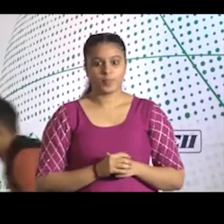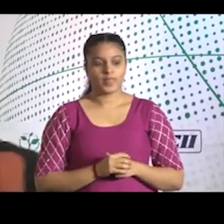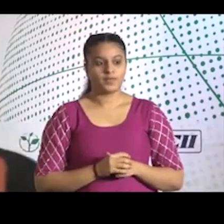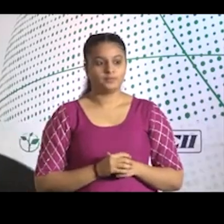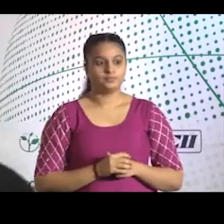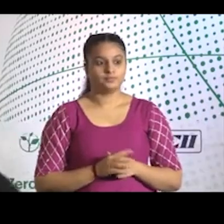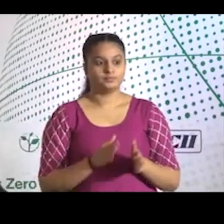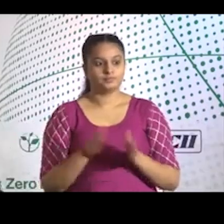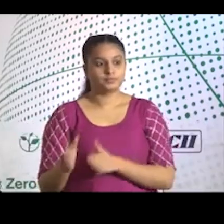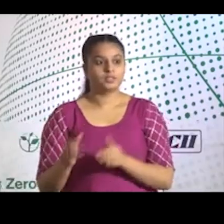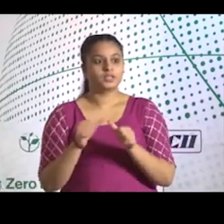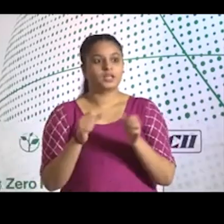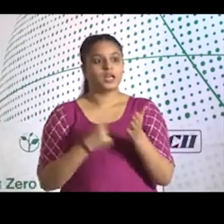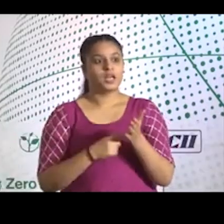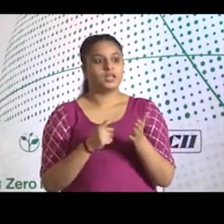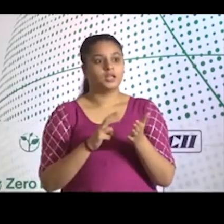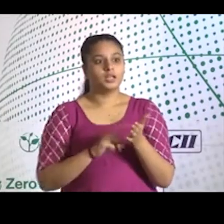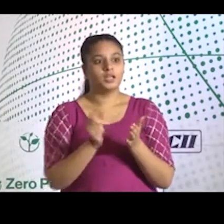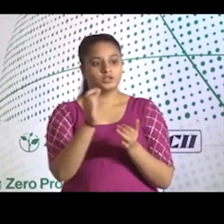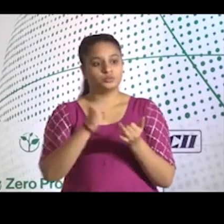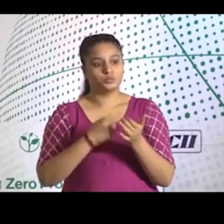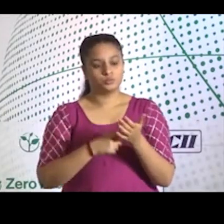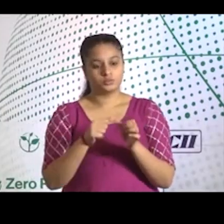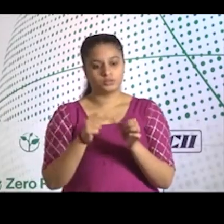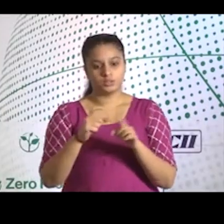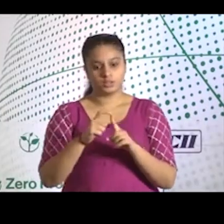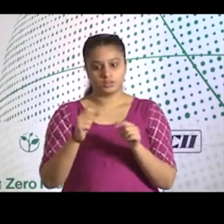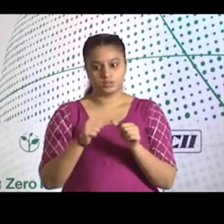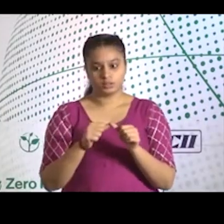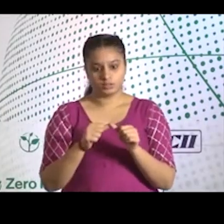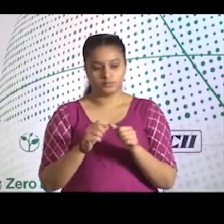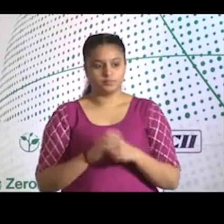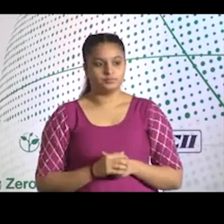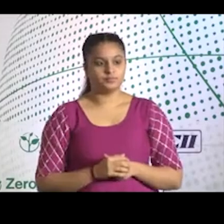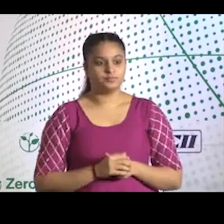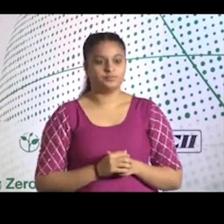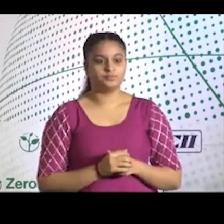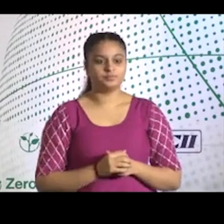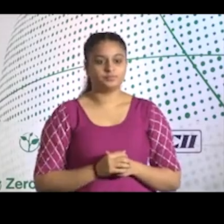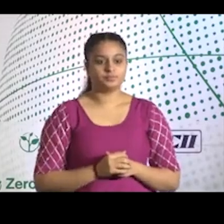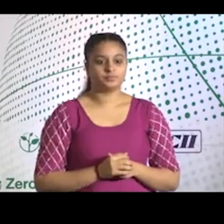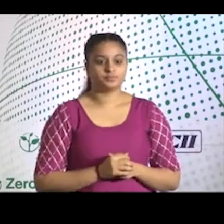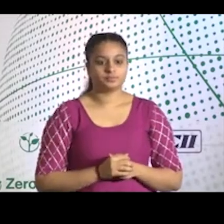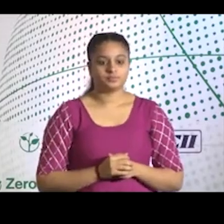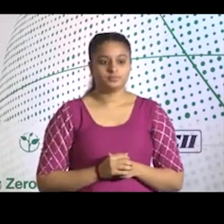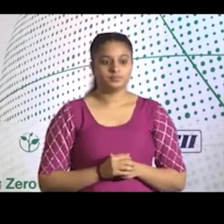Anuradha Jain, Advisor, Health Systems, USAID.